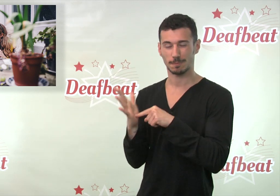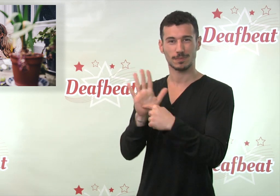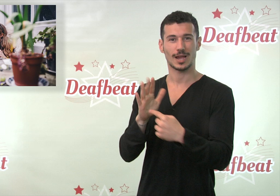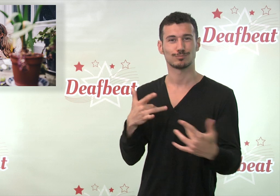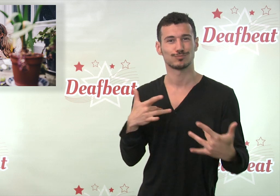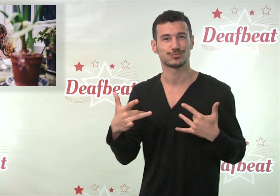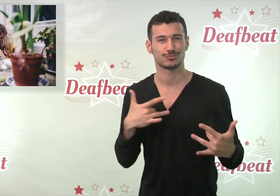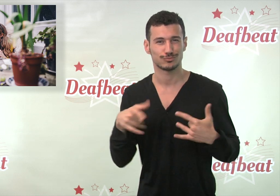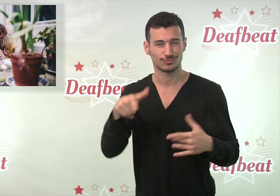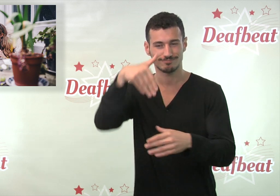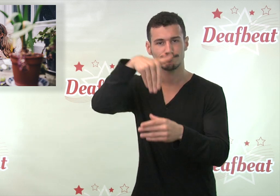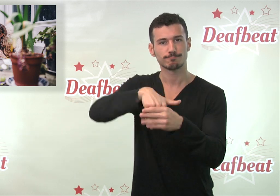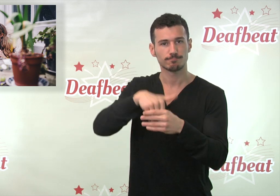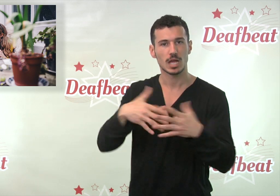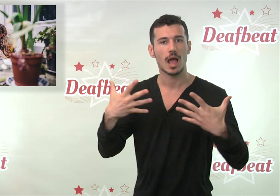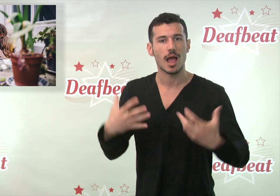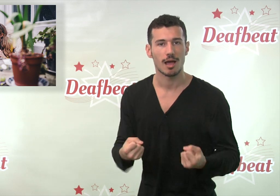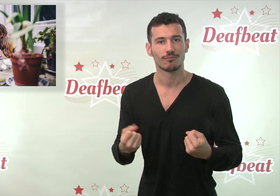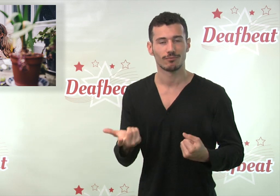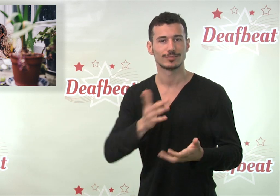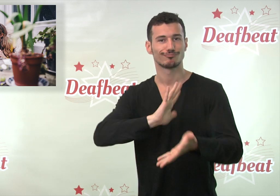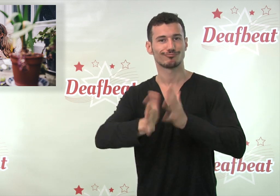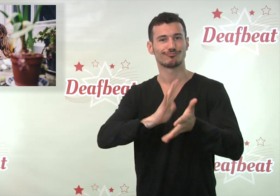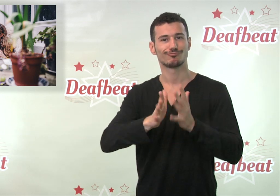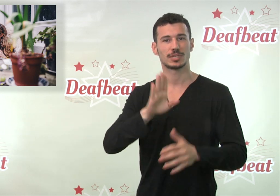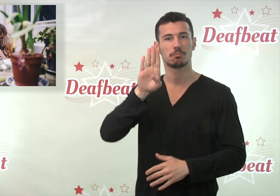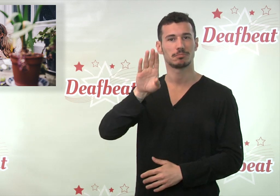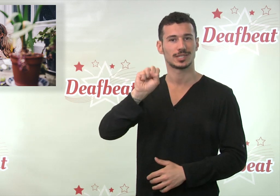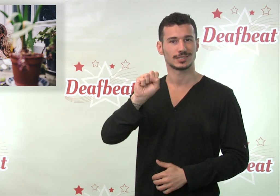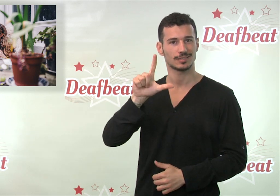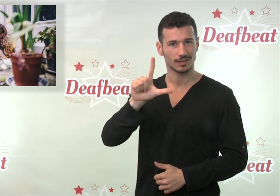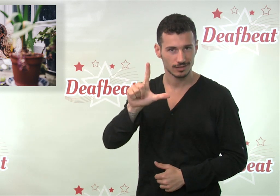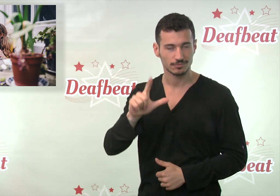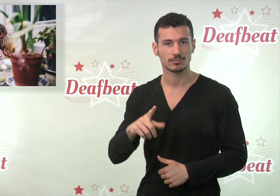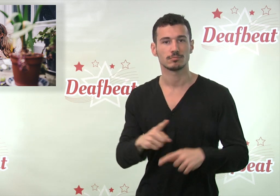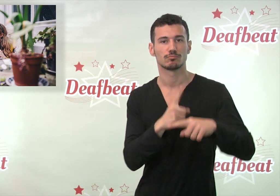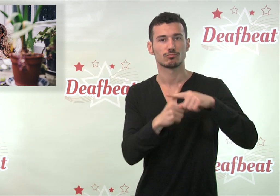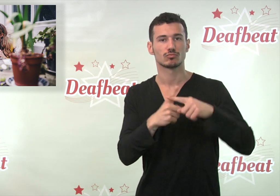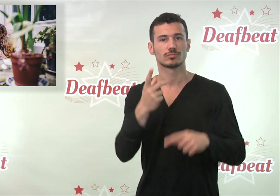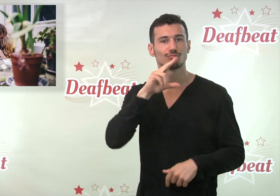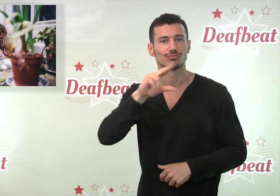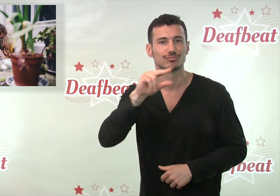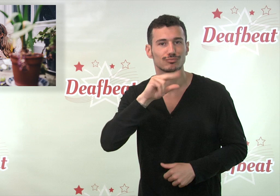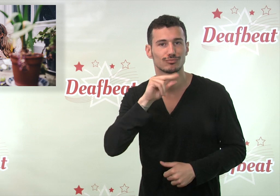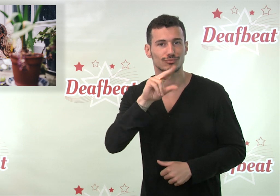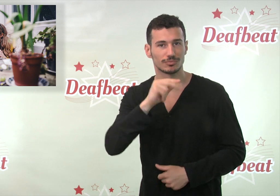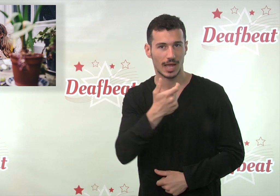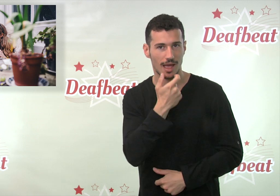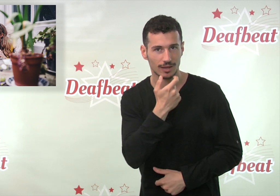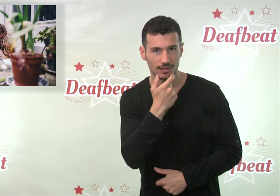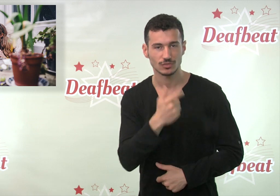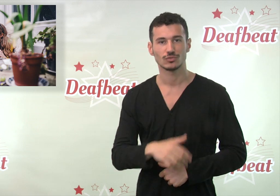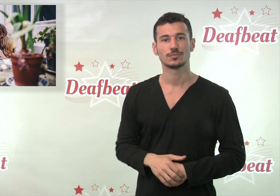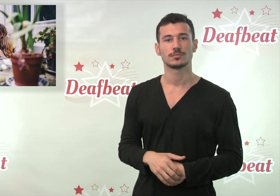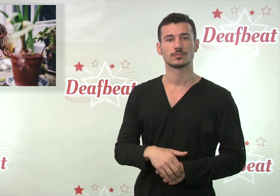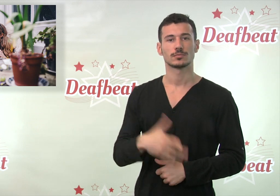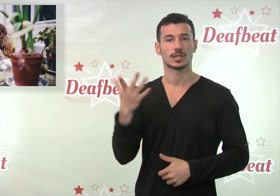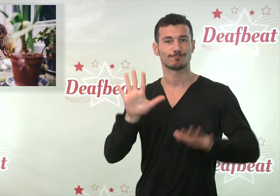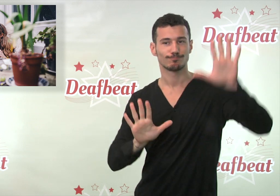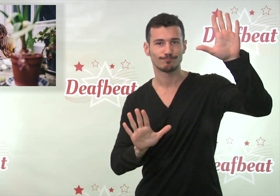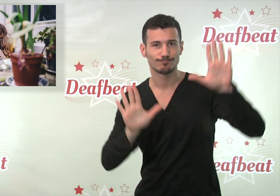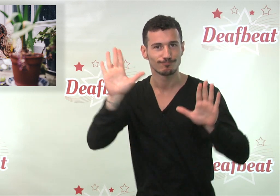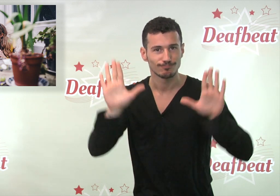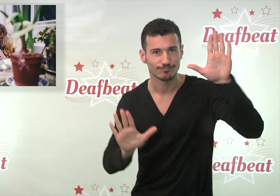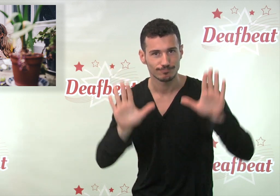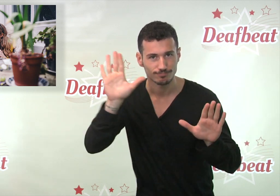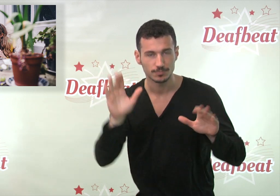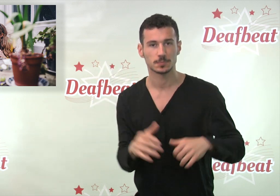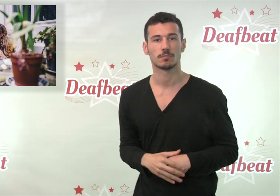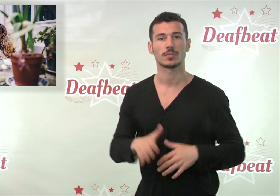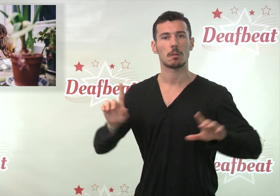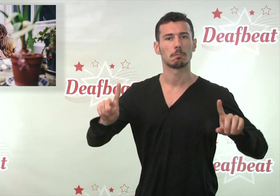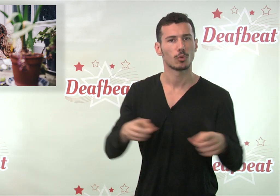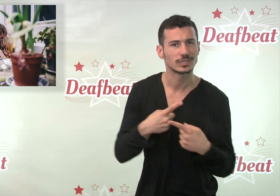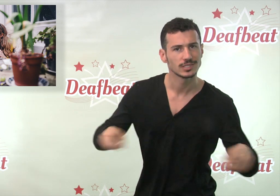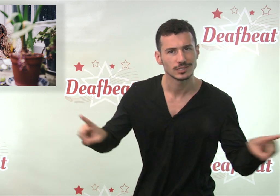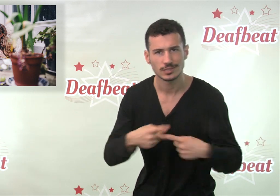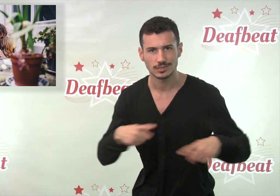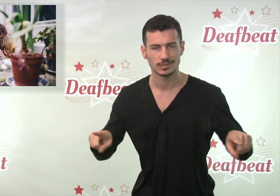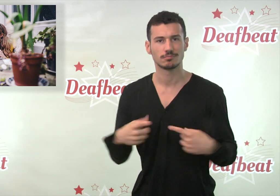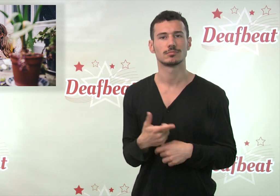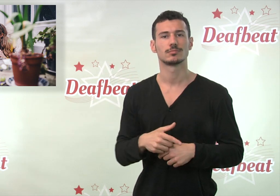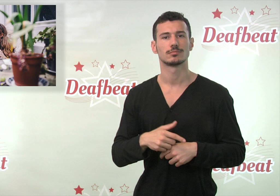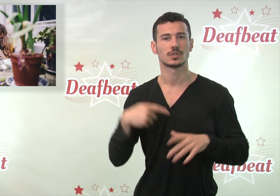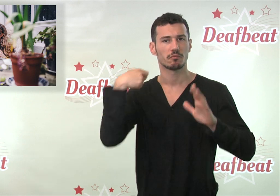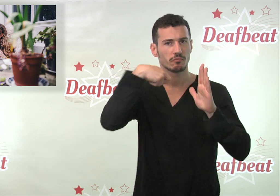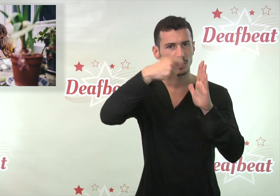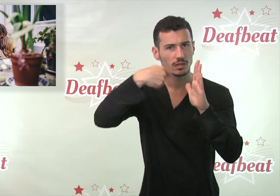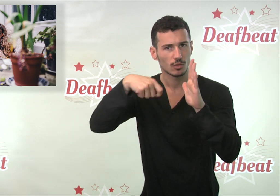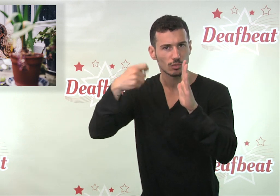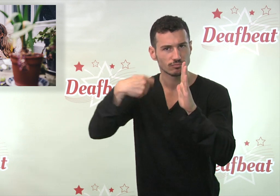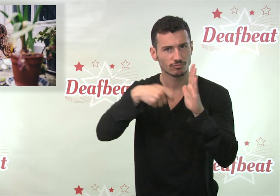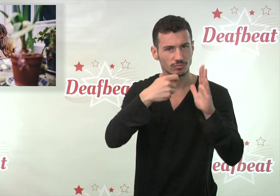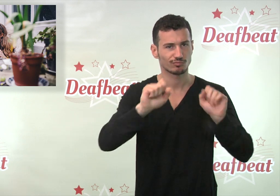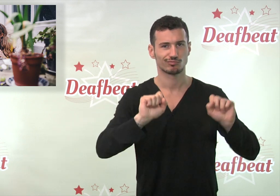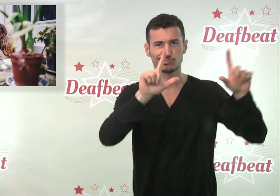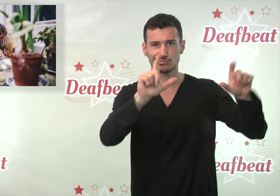The performances are in British Sign Language (BSL), Spoken English, sign mime, music and video